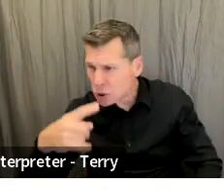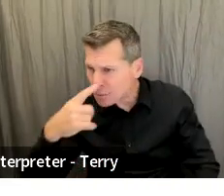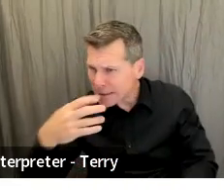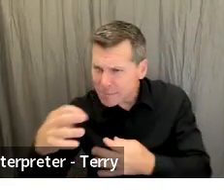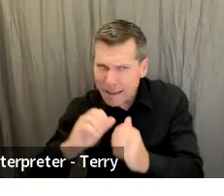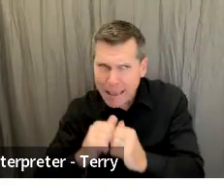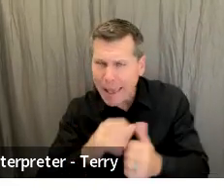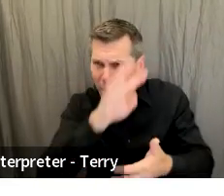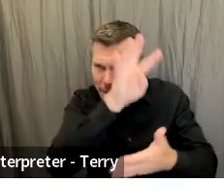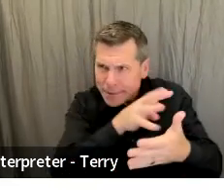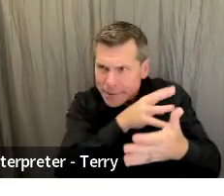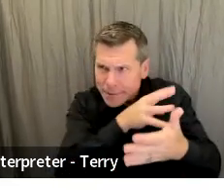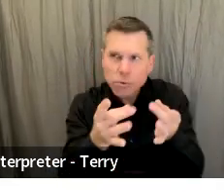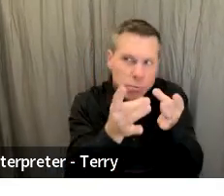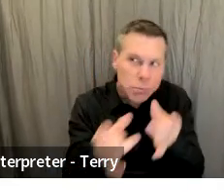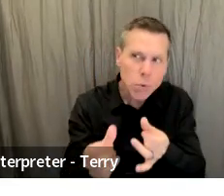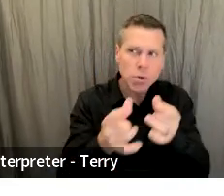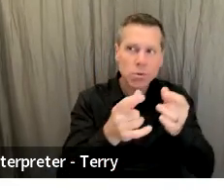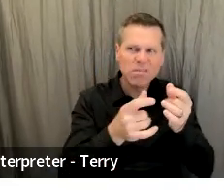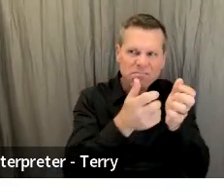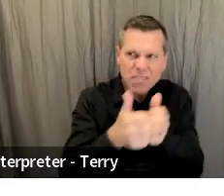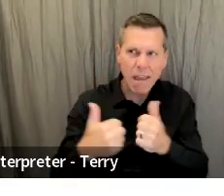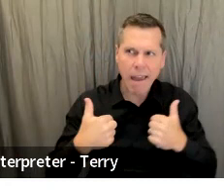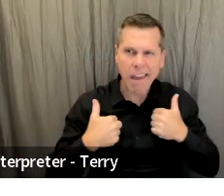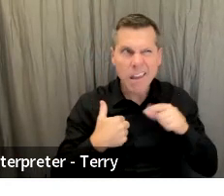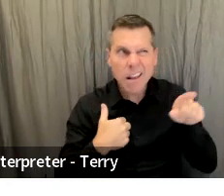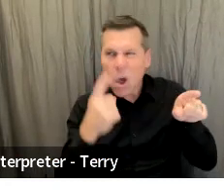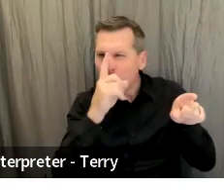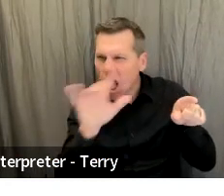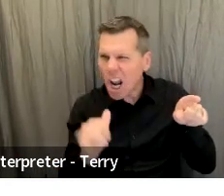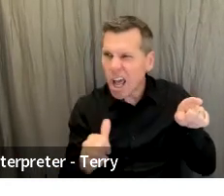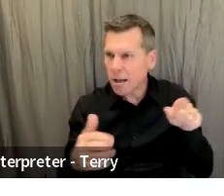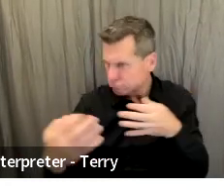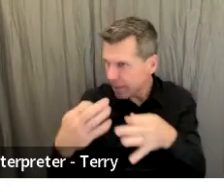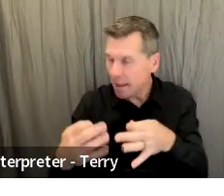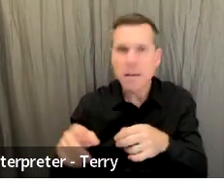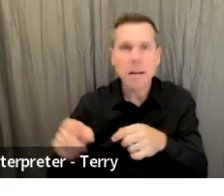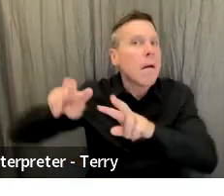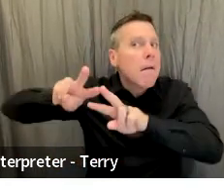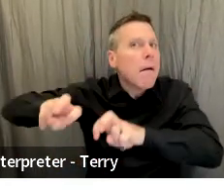and they figured out the table properties and we have to set it up a certain way. And they did all the work behind the scenes for me.